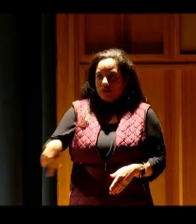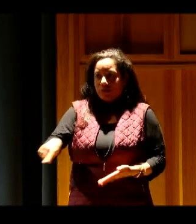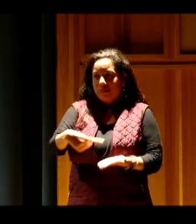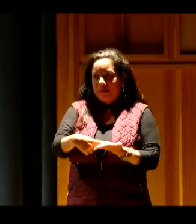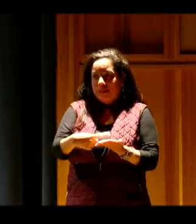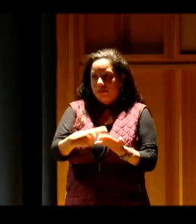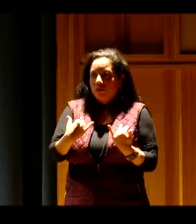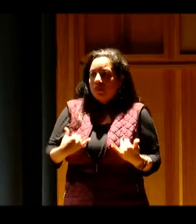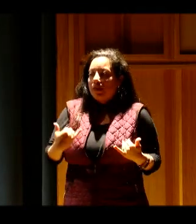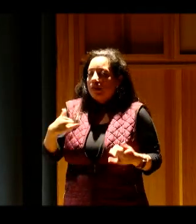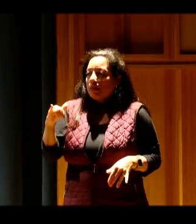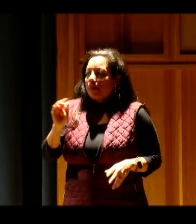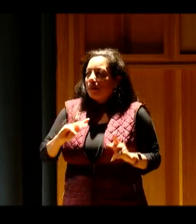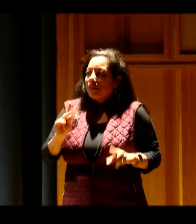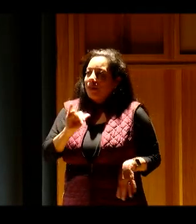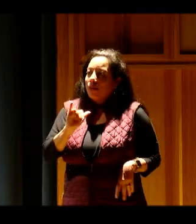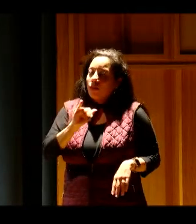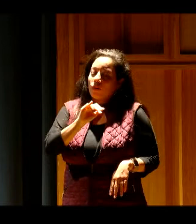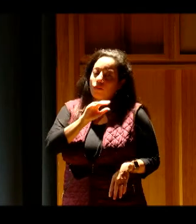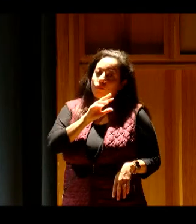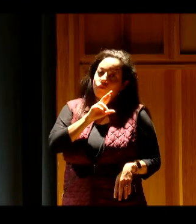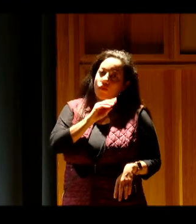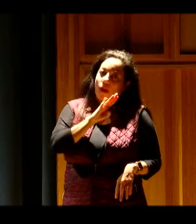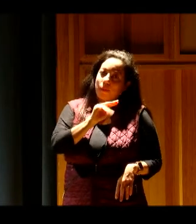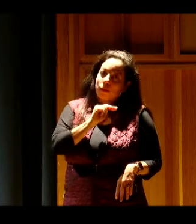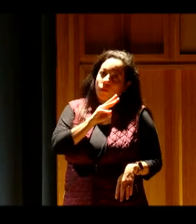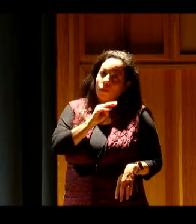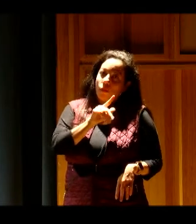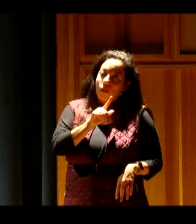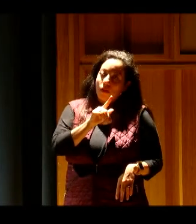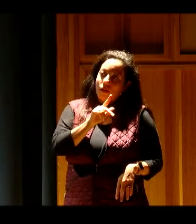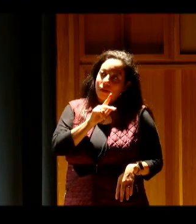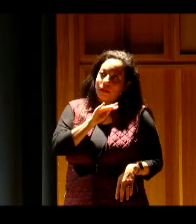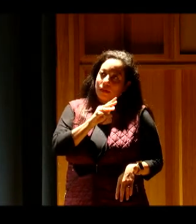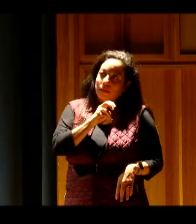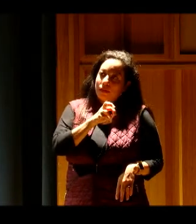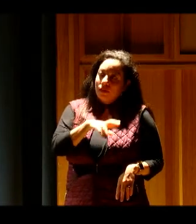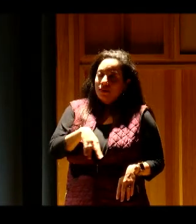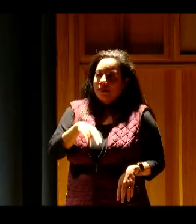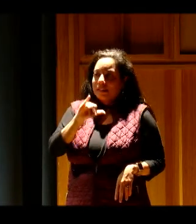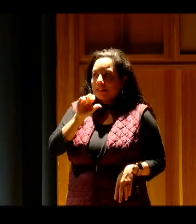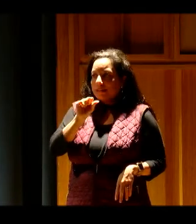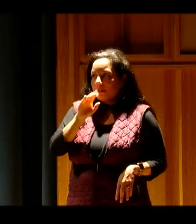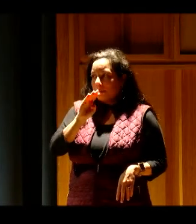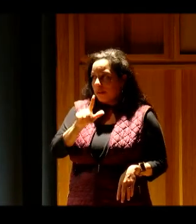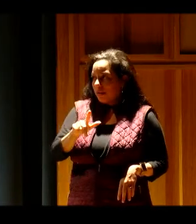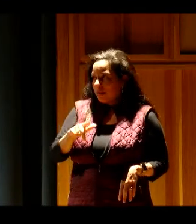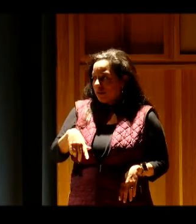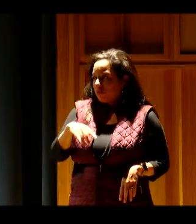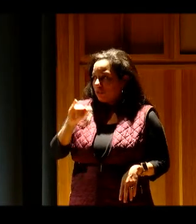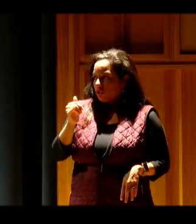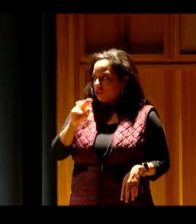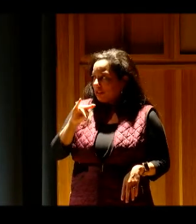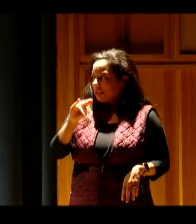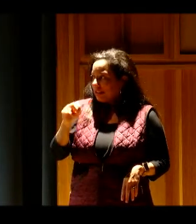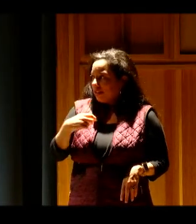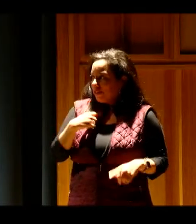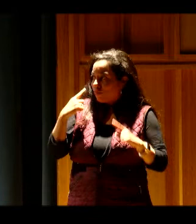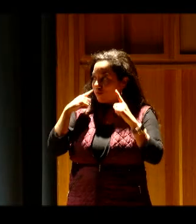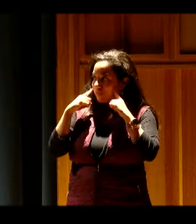People like Robin Wall Kimmerer, Isabel, Janene. I've heard some fantastic people today.